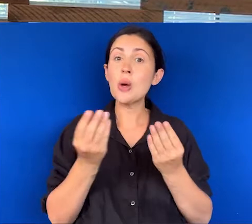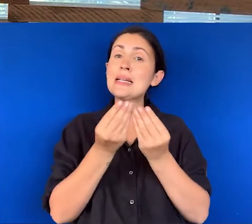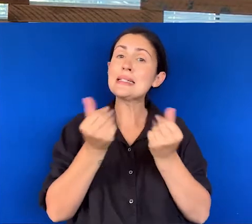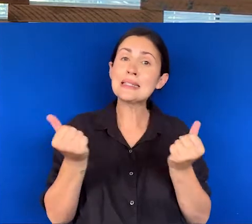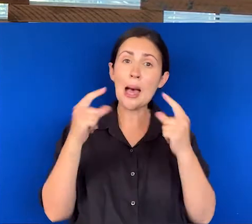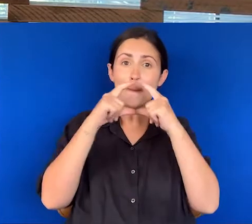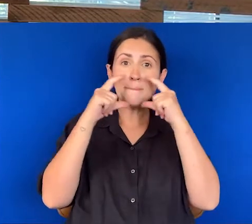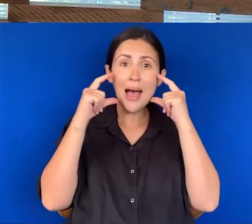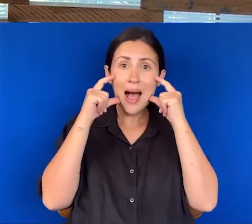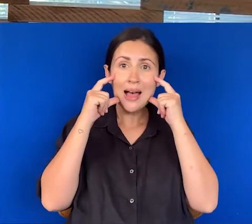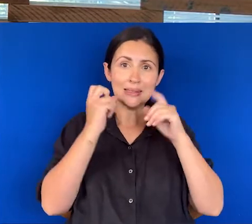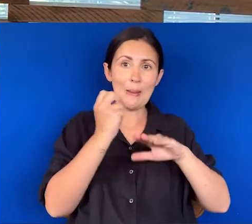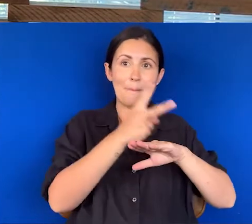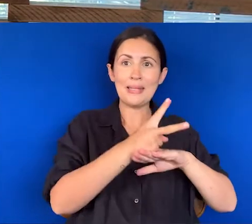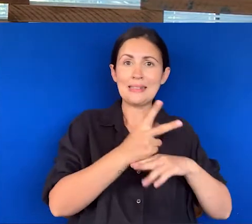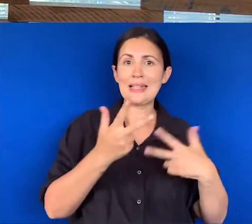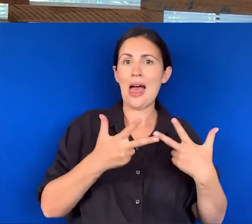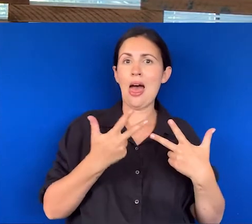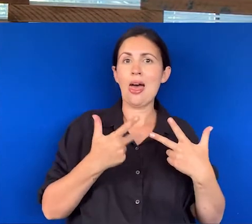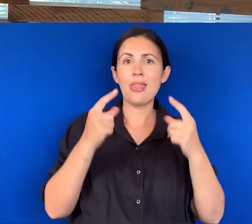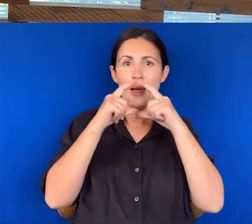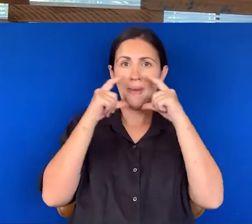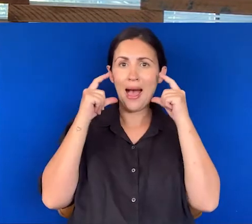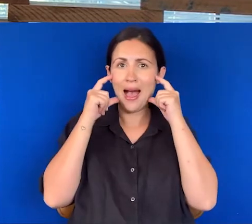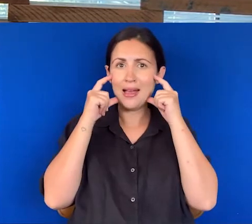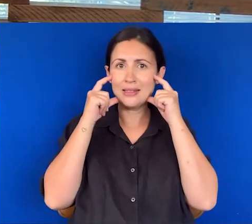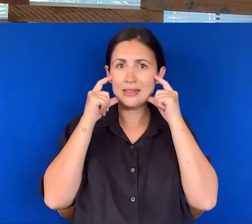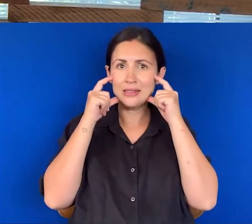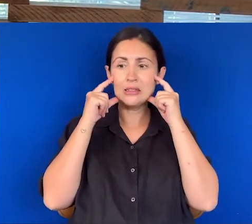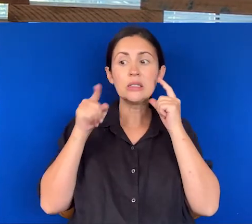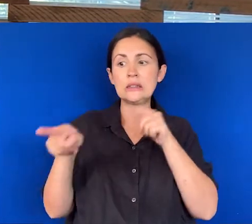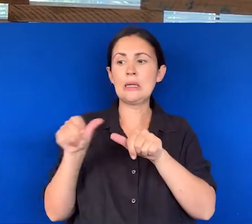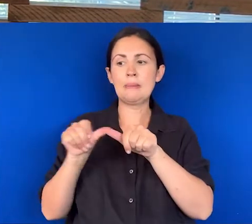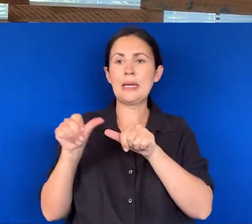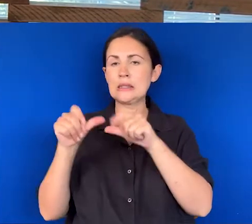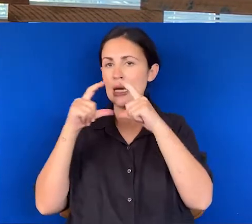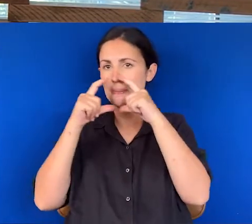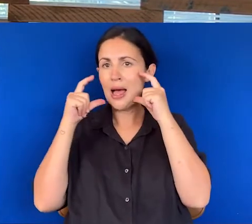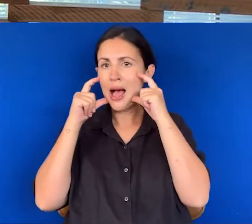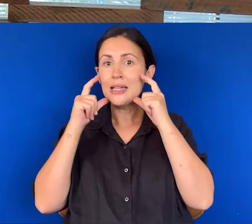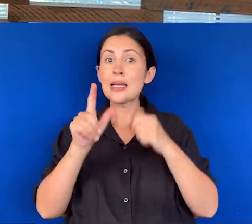that masks are only a part of a range of things that we need to do